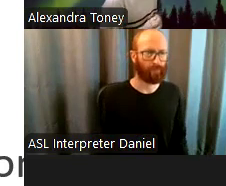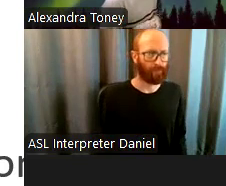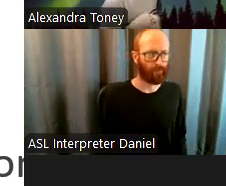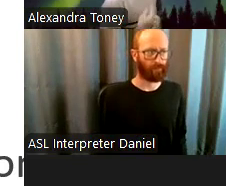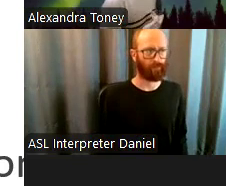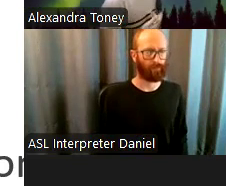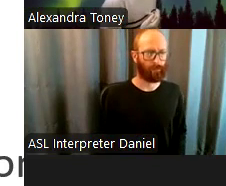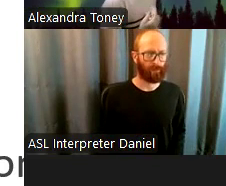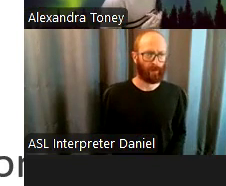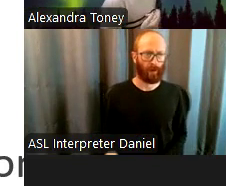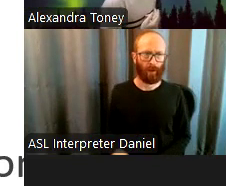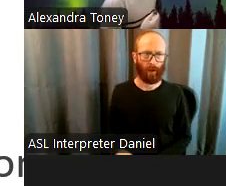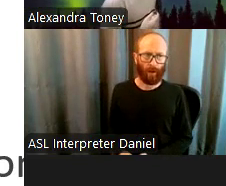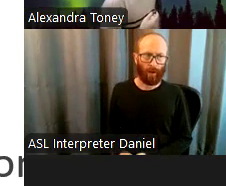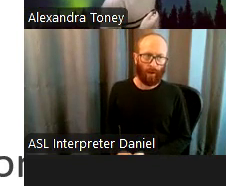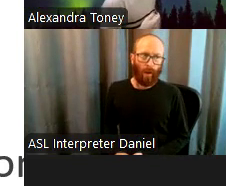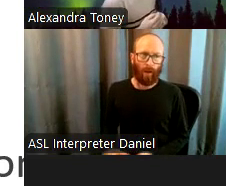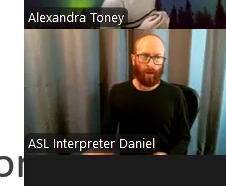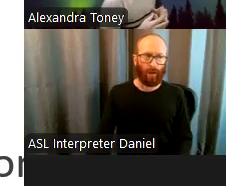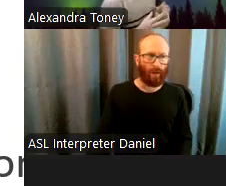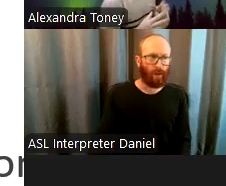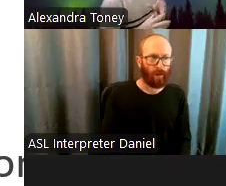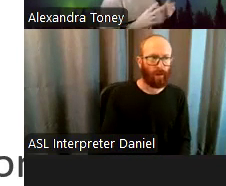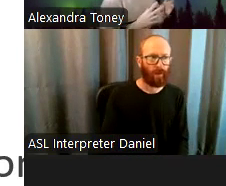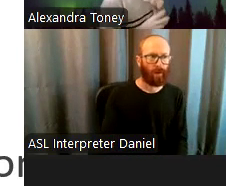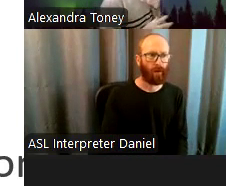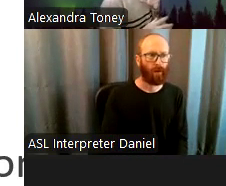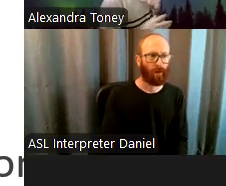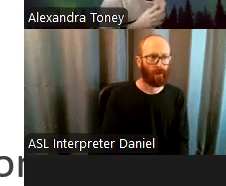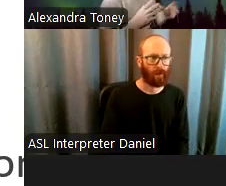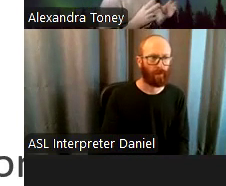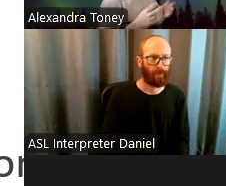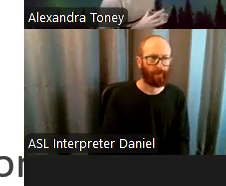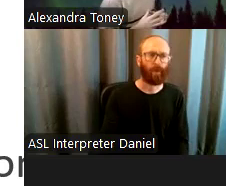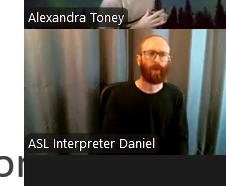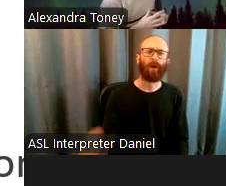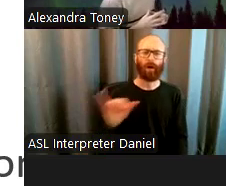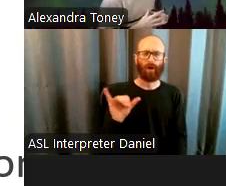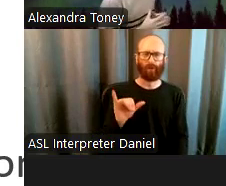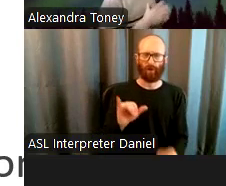So I also want to point out that this like change in depth, breadth and complexity can happen in